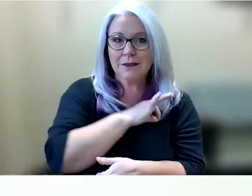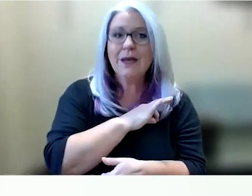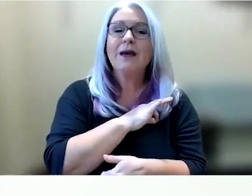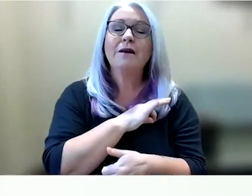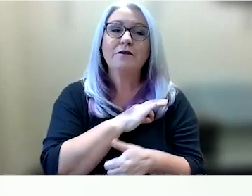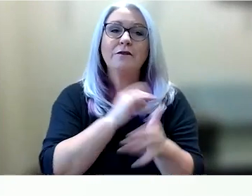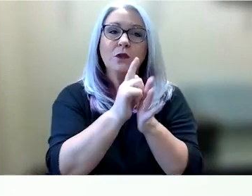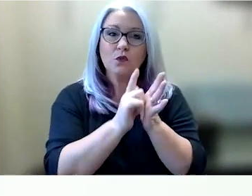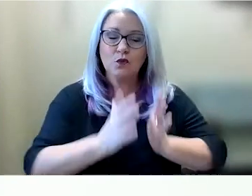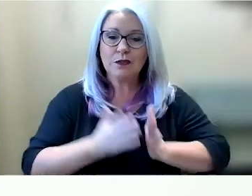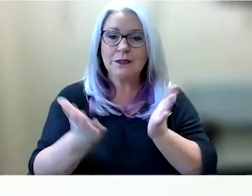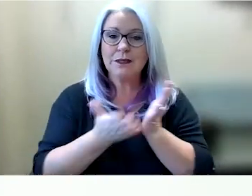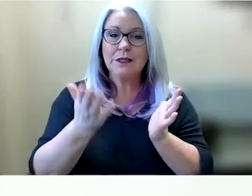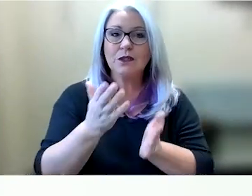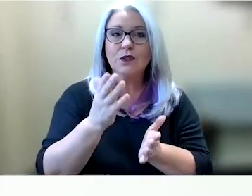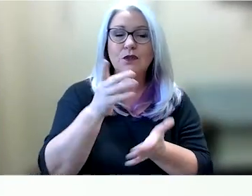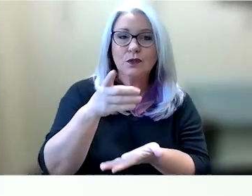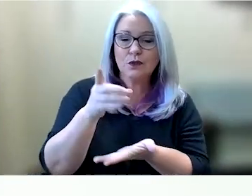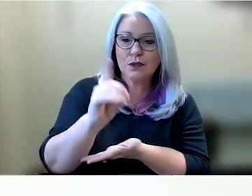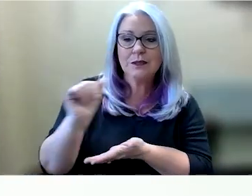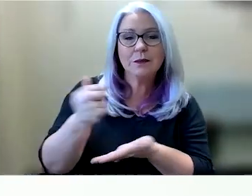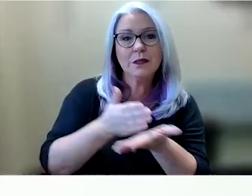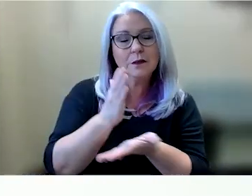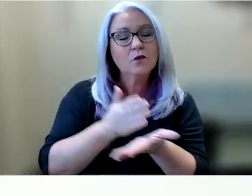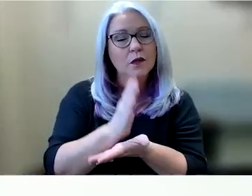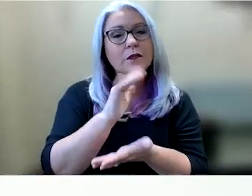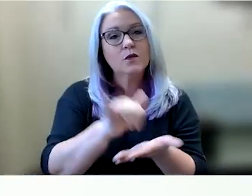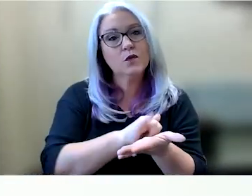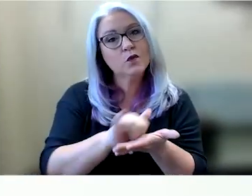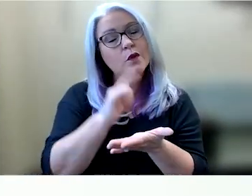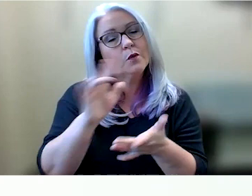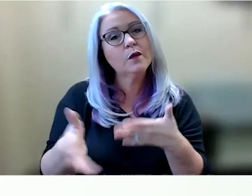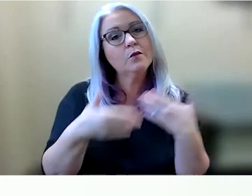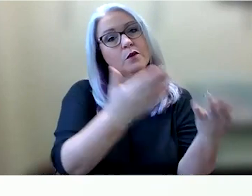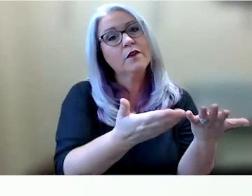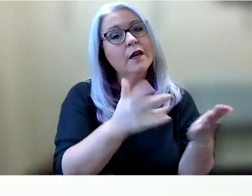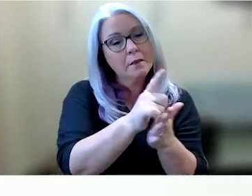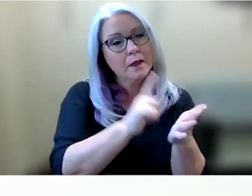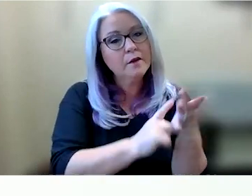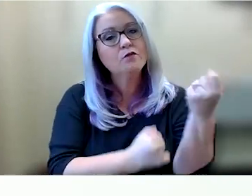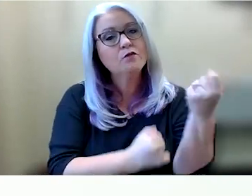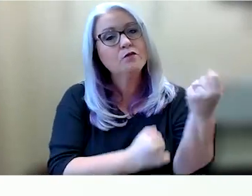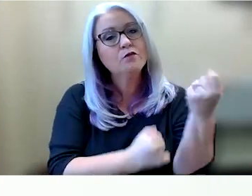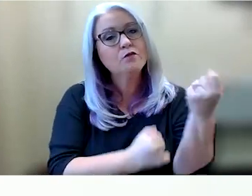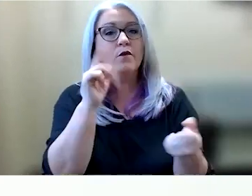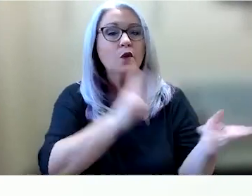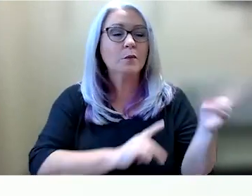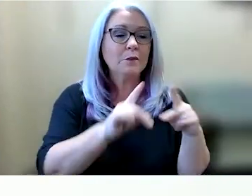Disability Rights New York. Disability Rights New York is a nonprofit law office that provides legal and advocacy services in a variety of